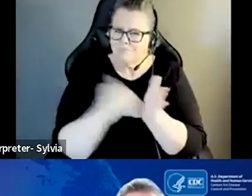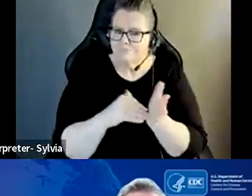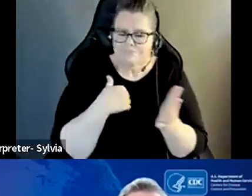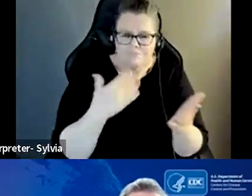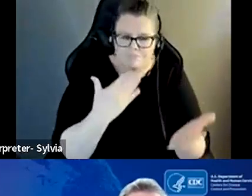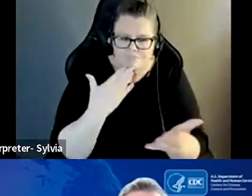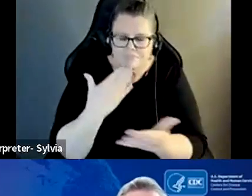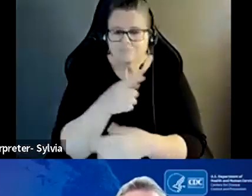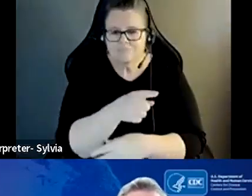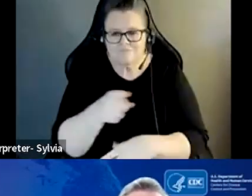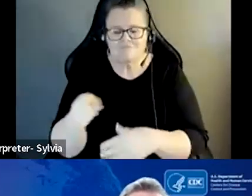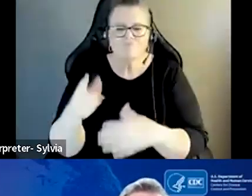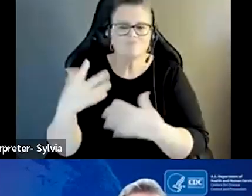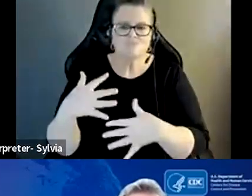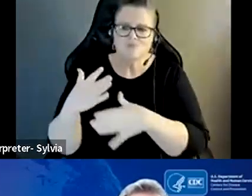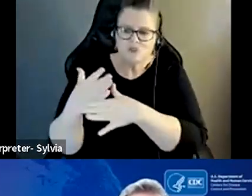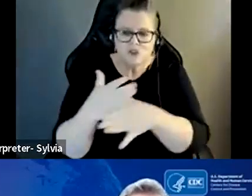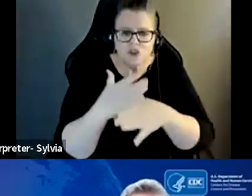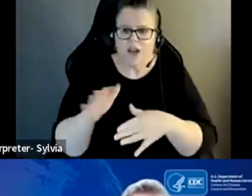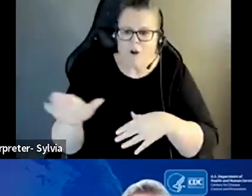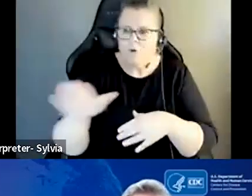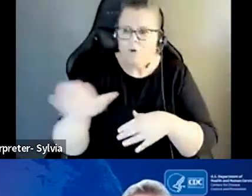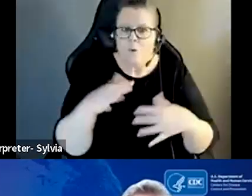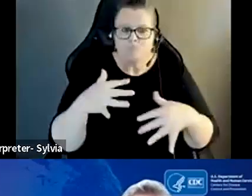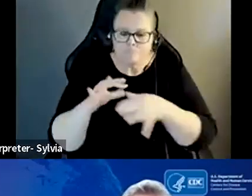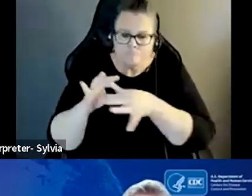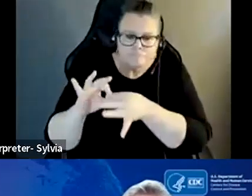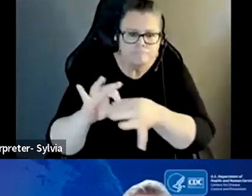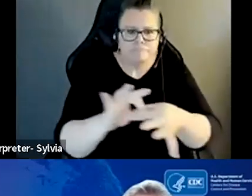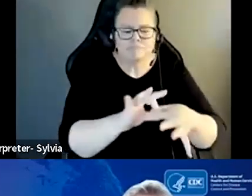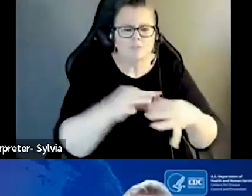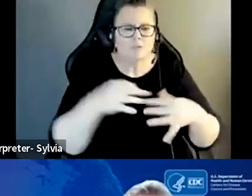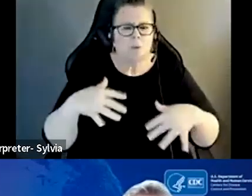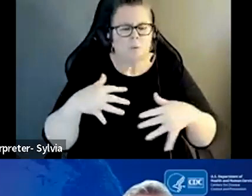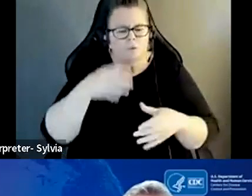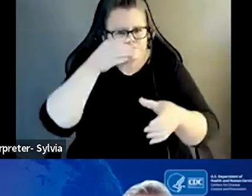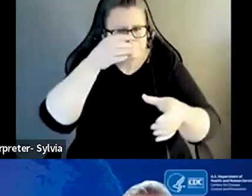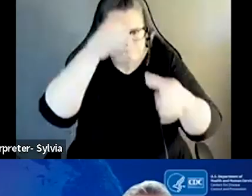to sharing your collective expertise with us here at CDC. And again, I extend my gratitude